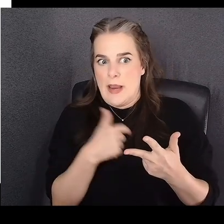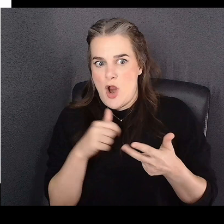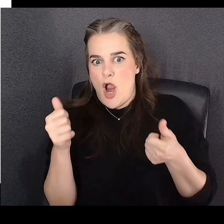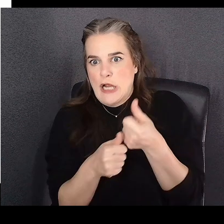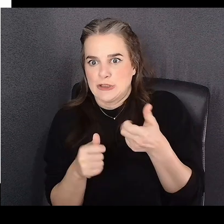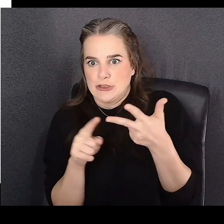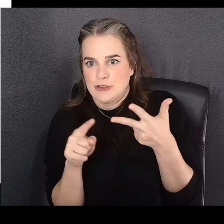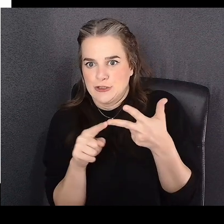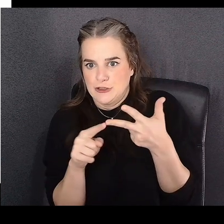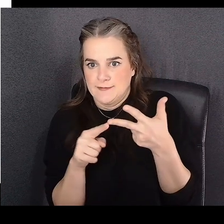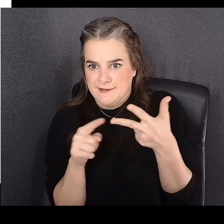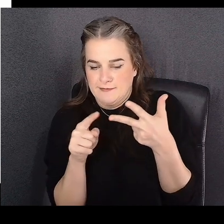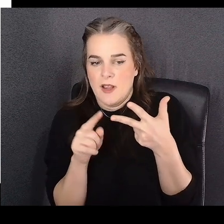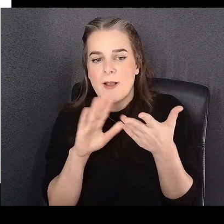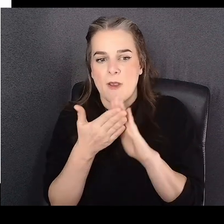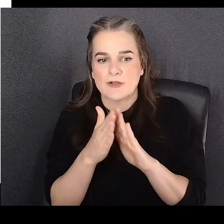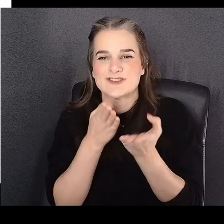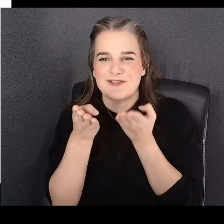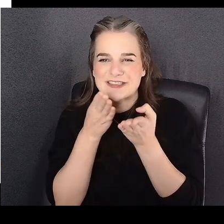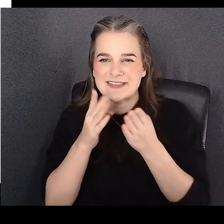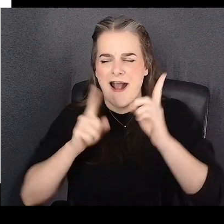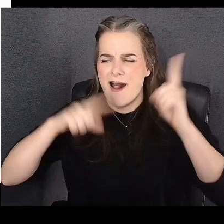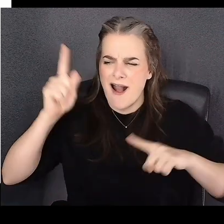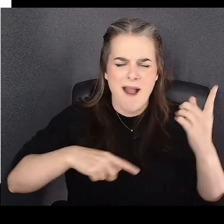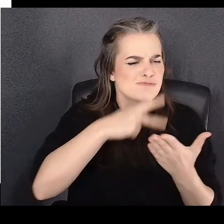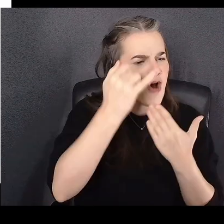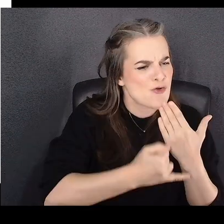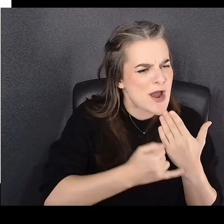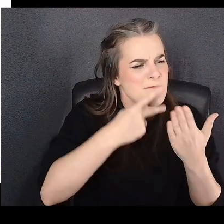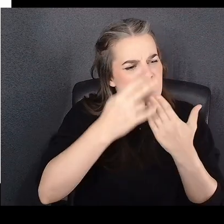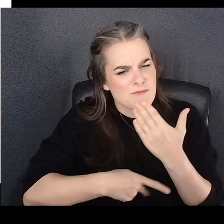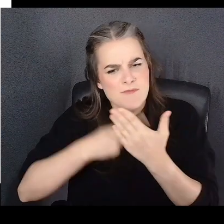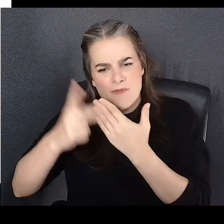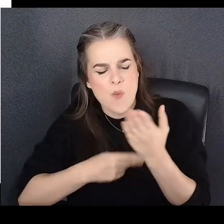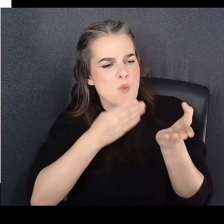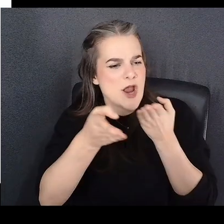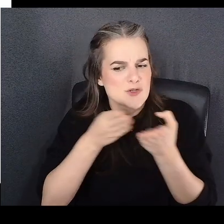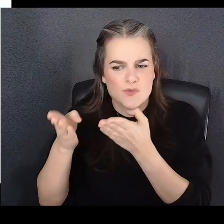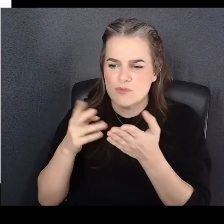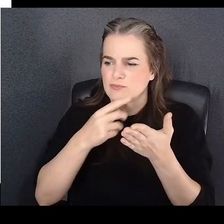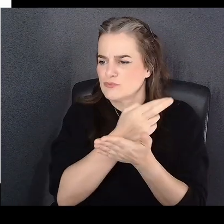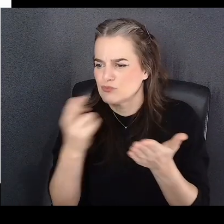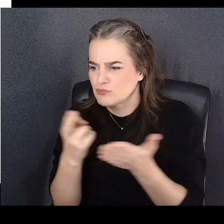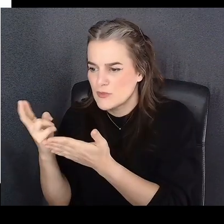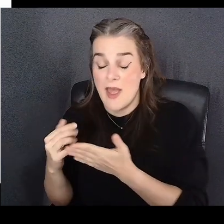So we offer a variety of programs and resources, which includes us, assistive technology, employment services,